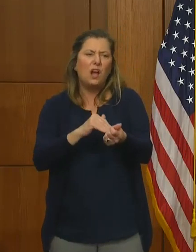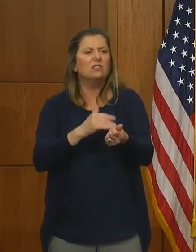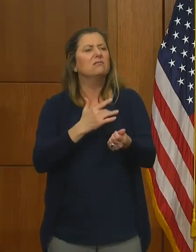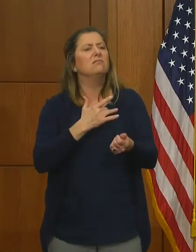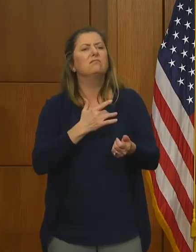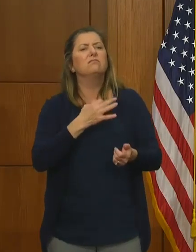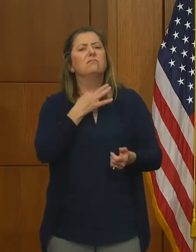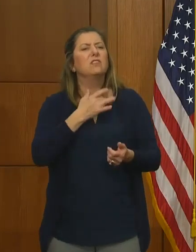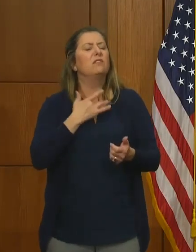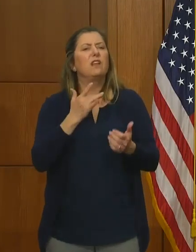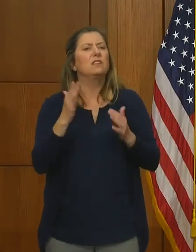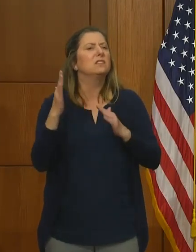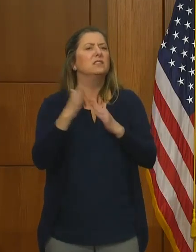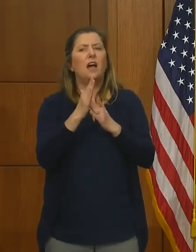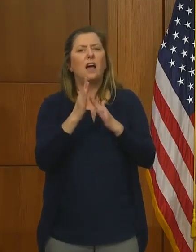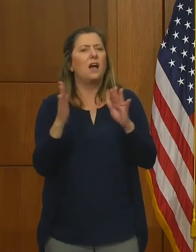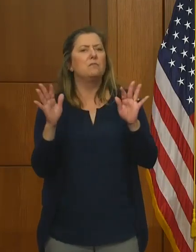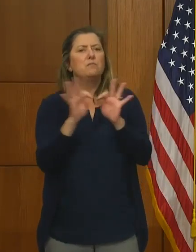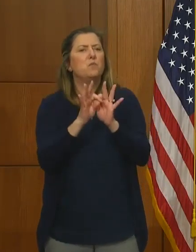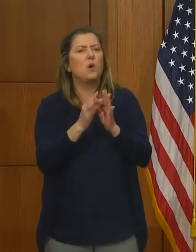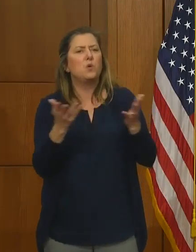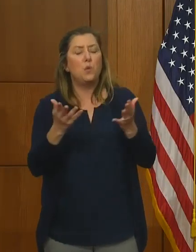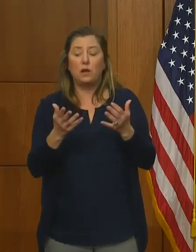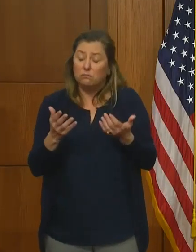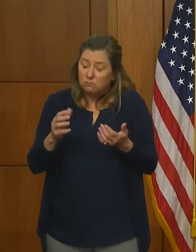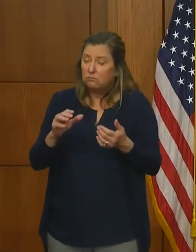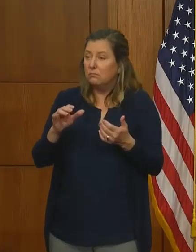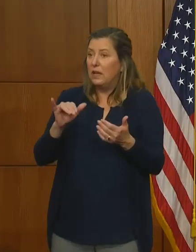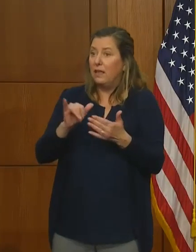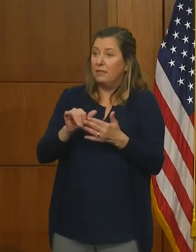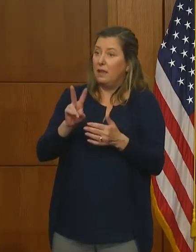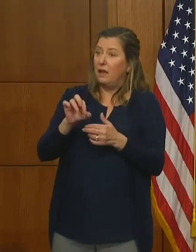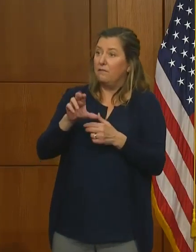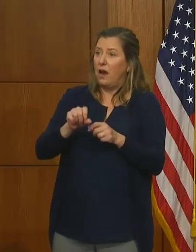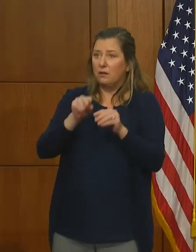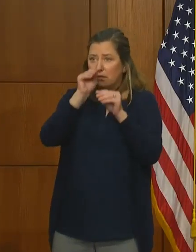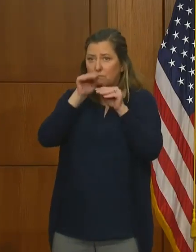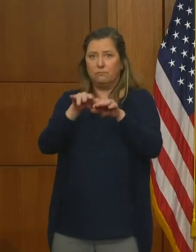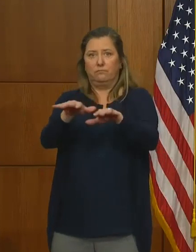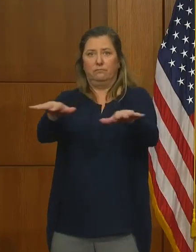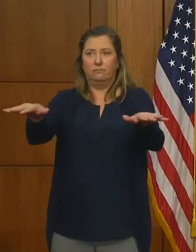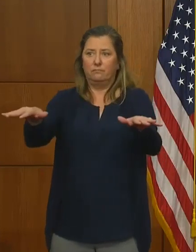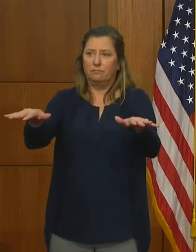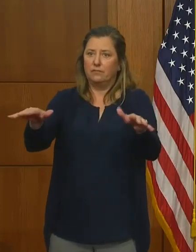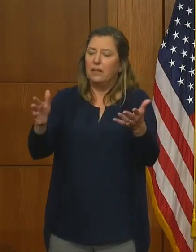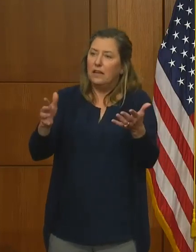A DOCTOR WHAT I THINK WAS THE MOST IMPORTANT THING AND I. YOU KNOW THIS IS THIS IS AN ERROR